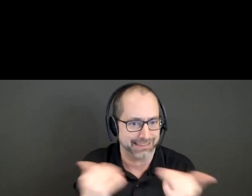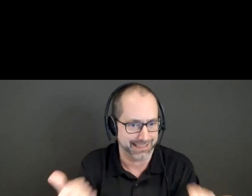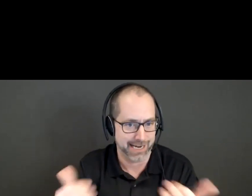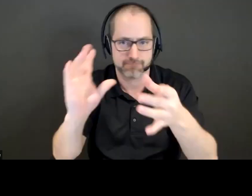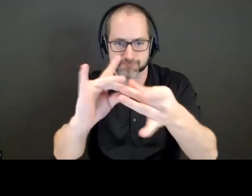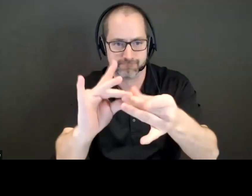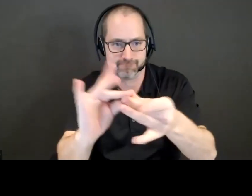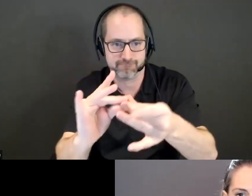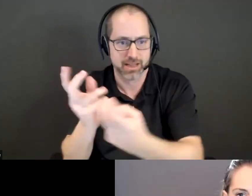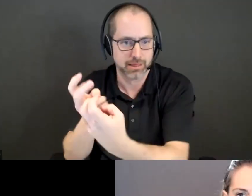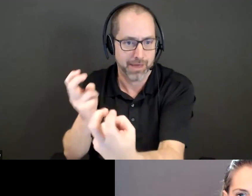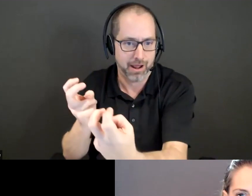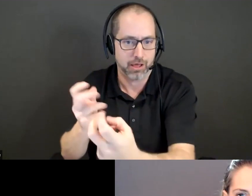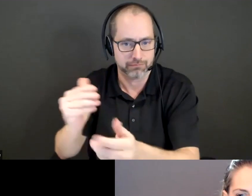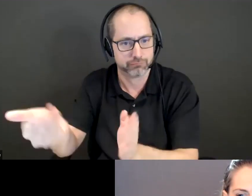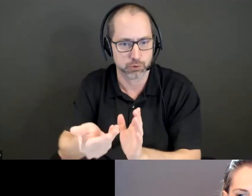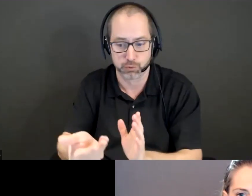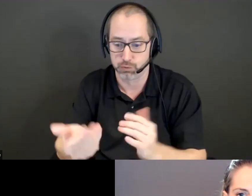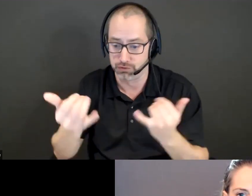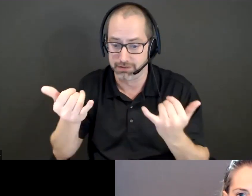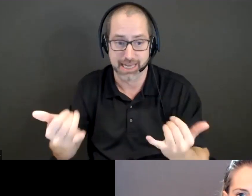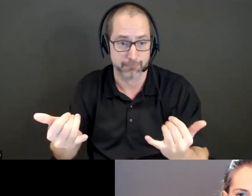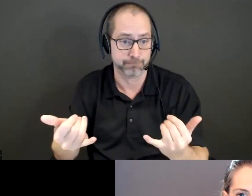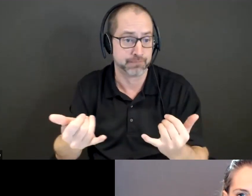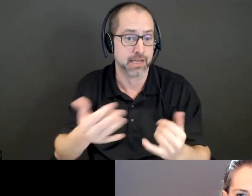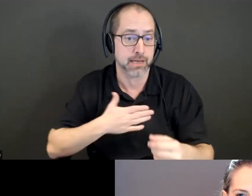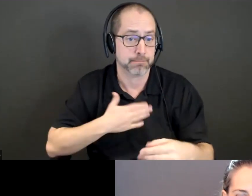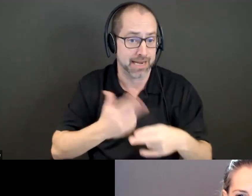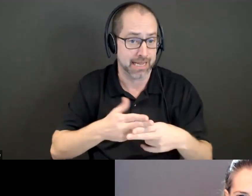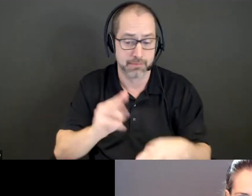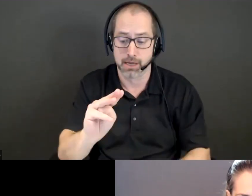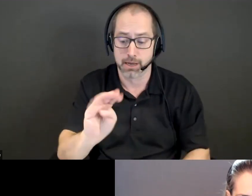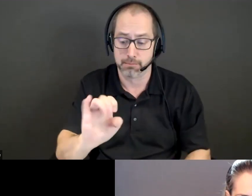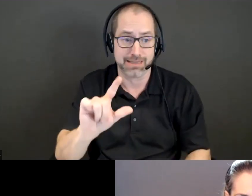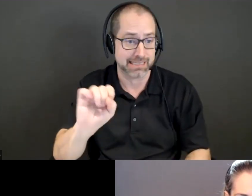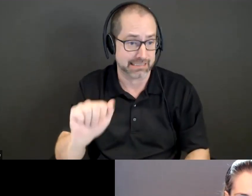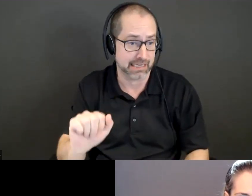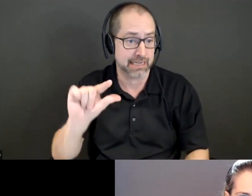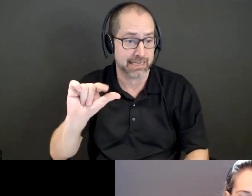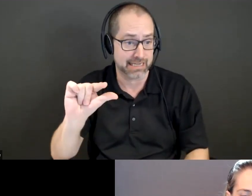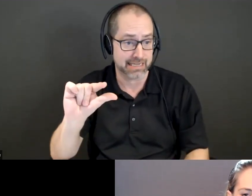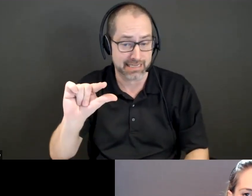By way of introduction, as Tammy said, my name is Melissa Egan and I am the National Lead of